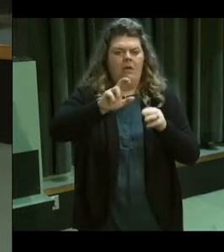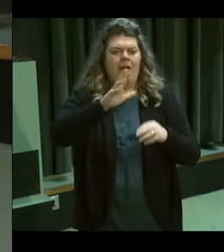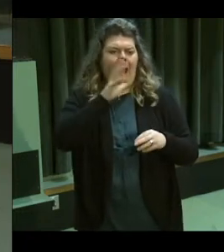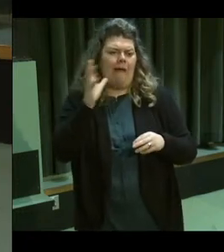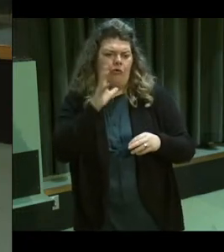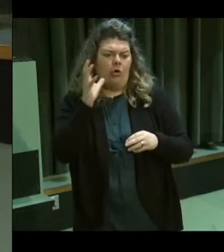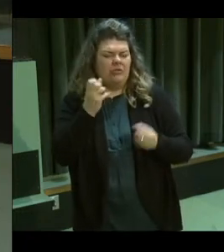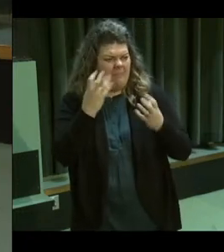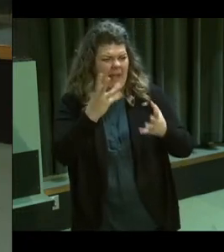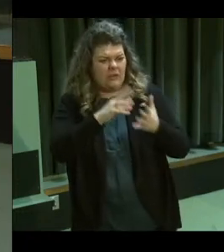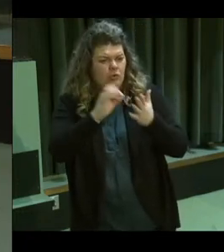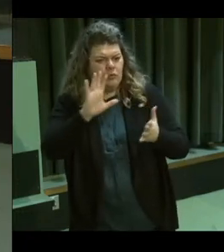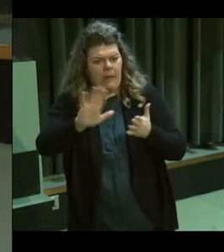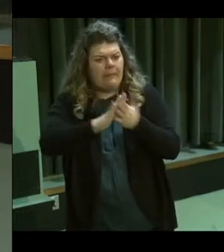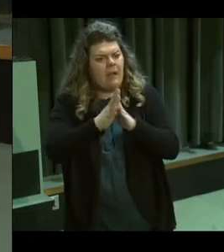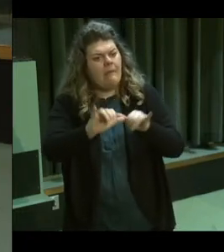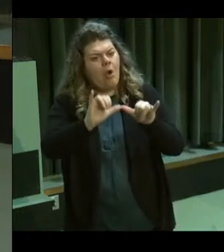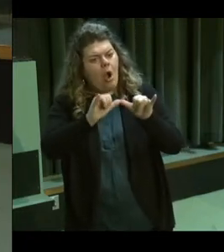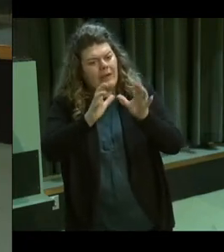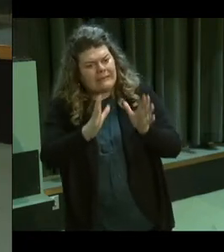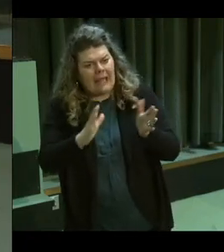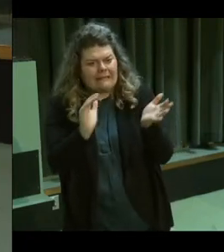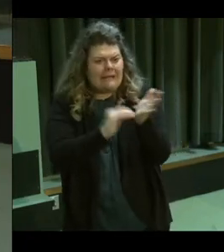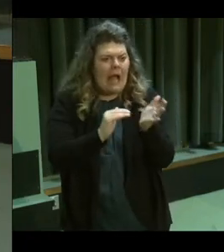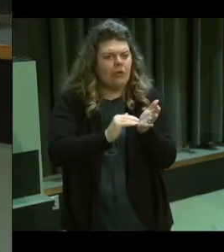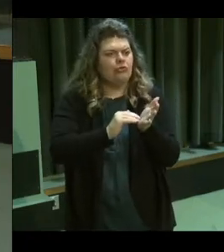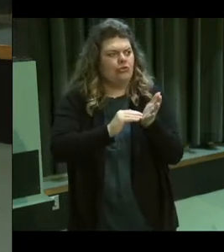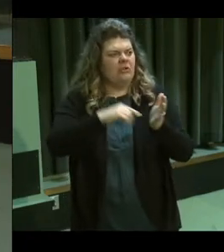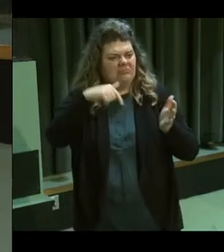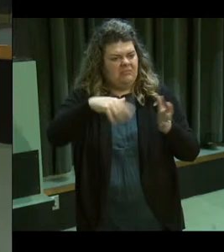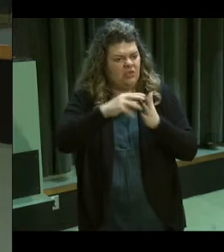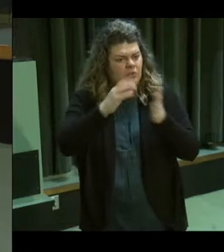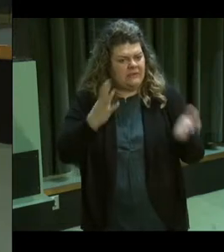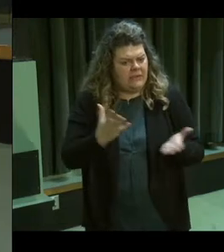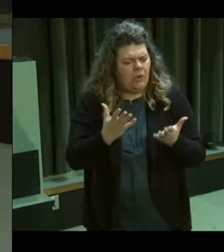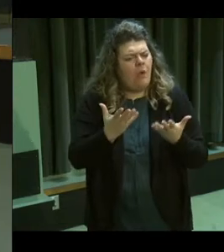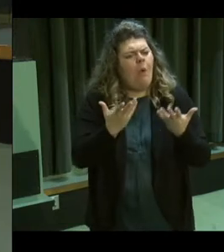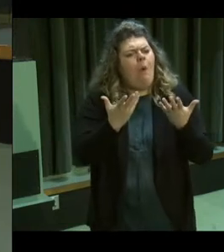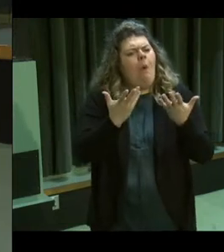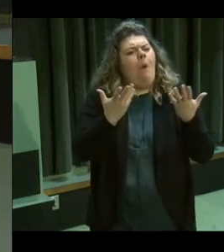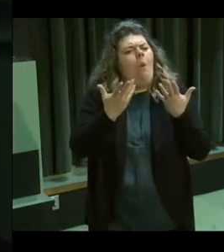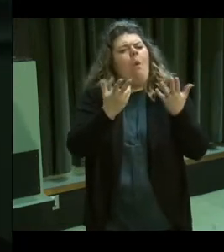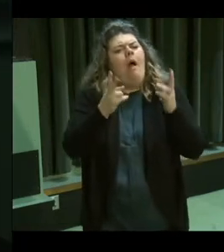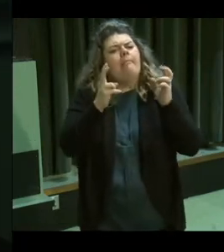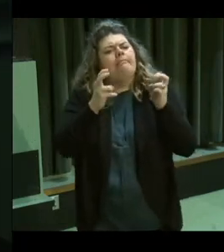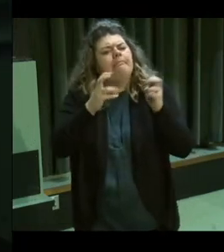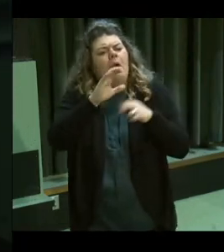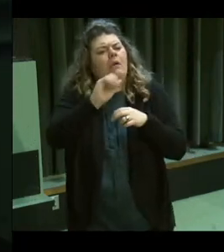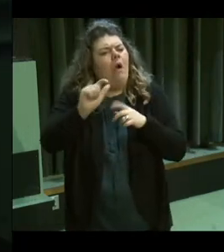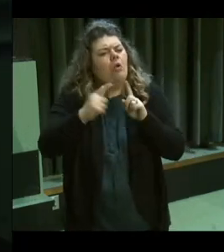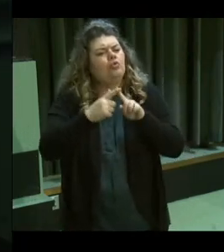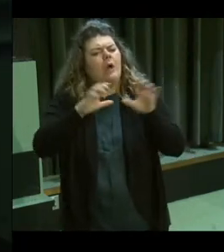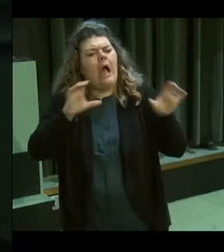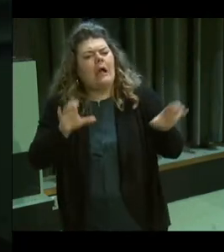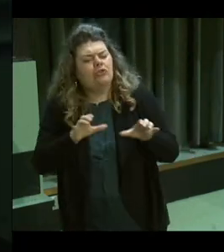students here will become, you know, architects and doctors and